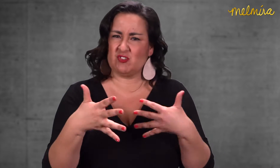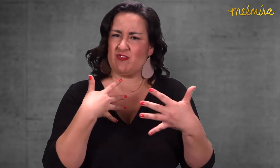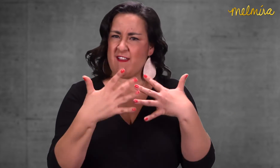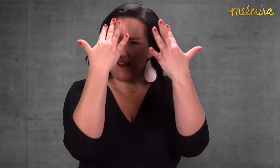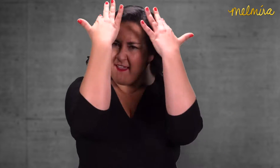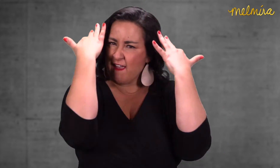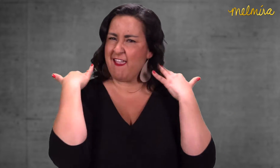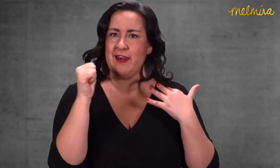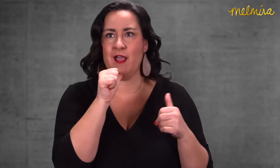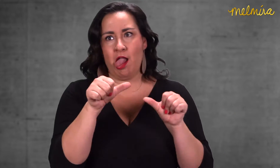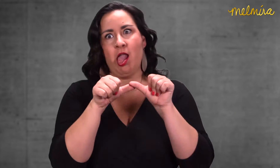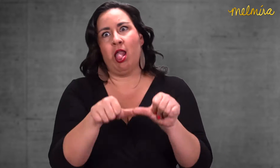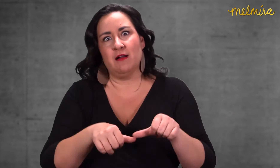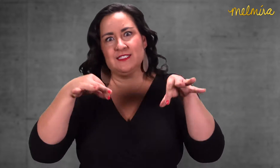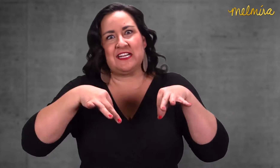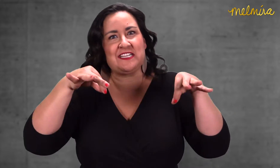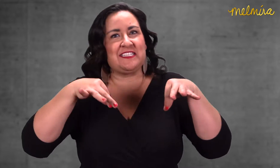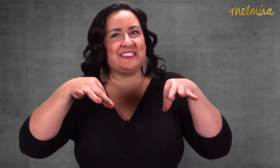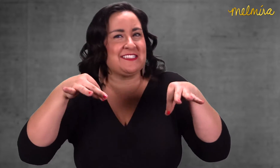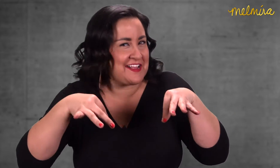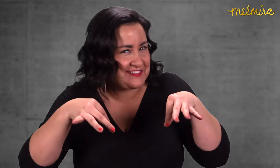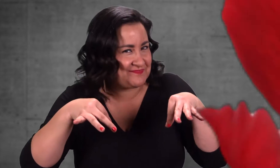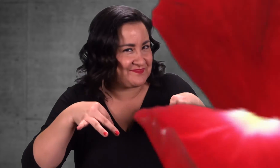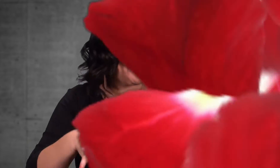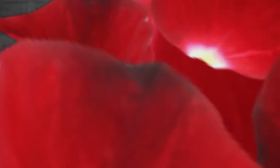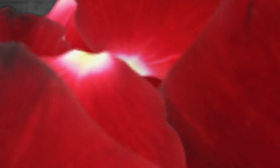decision to intentionally not dye their hair.